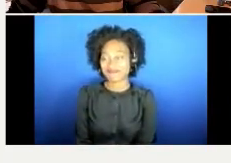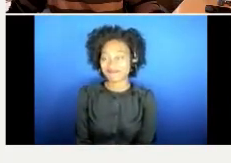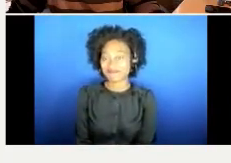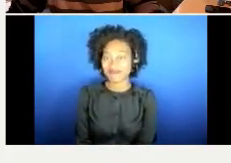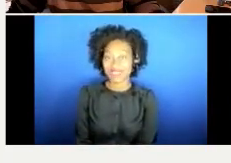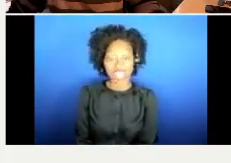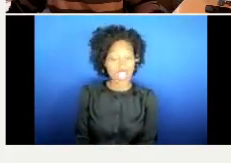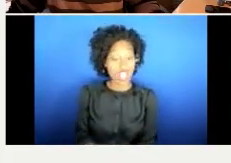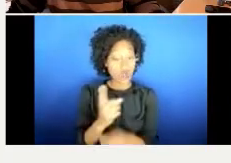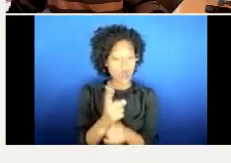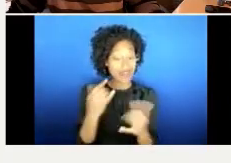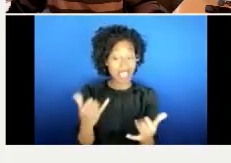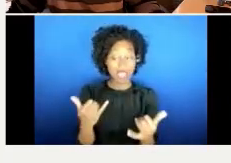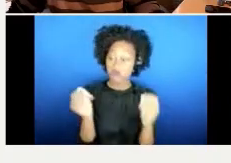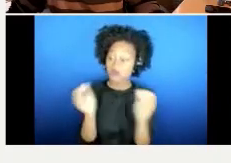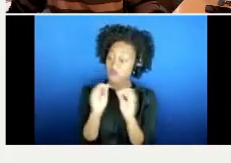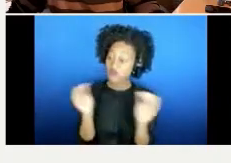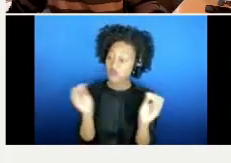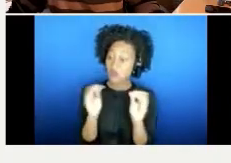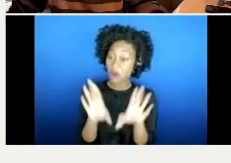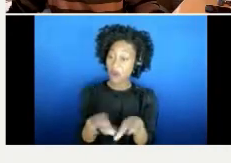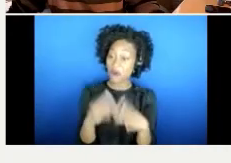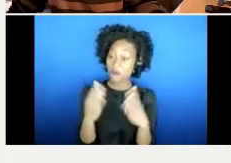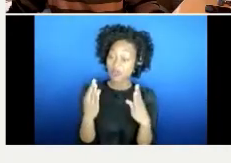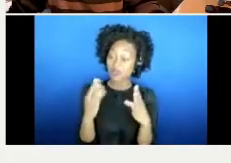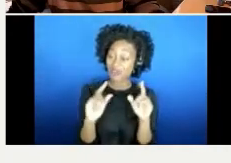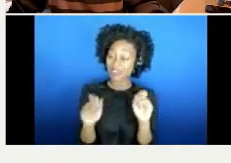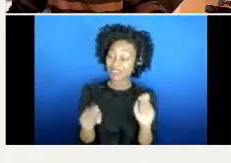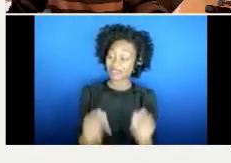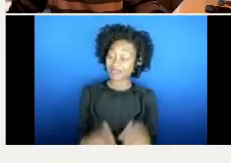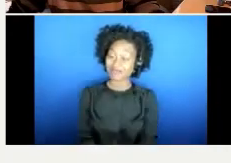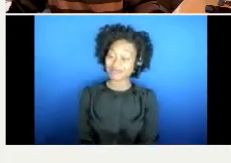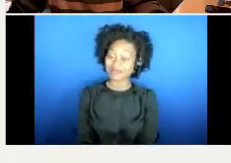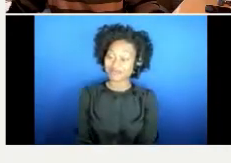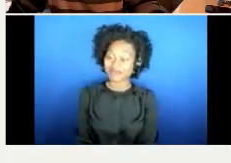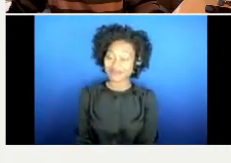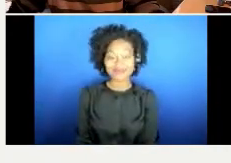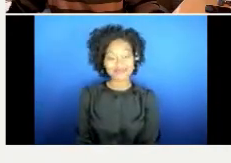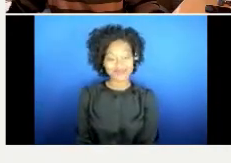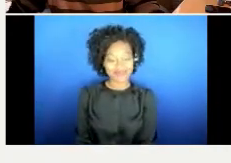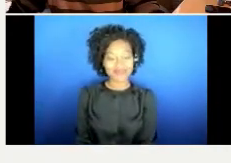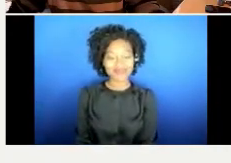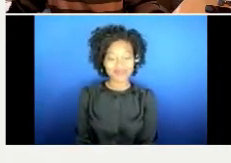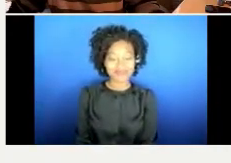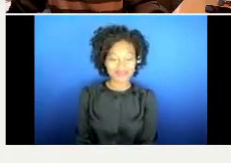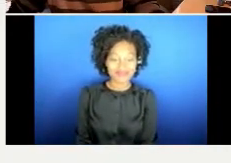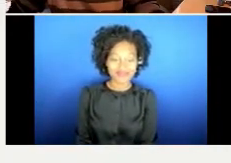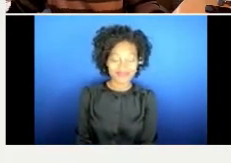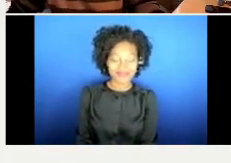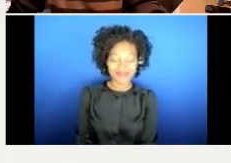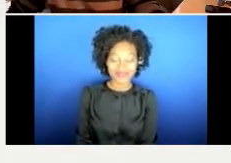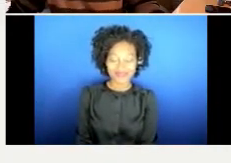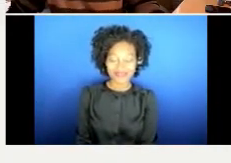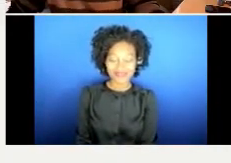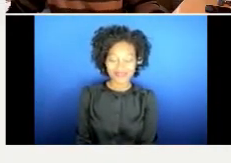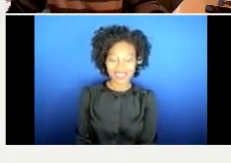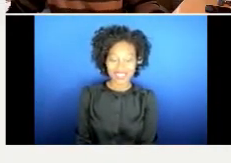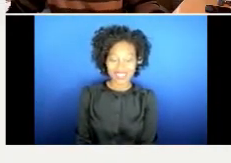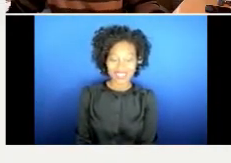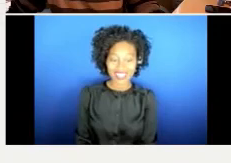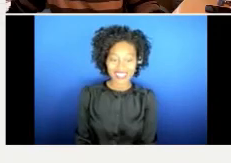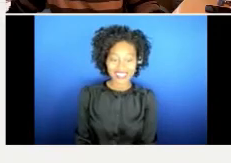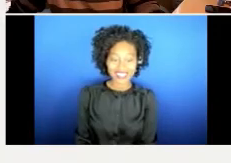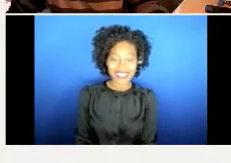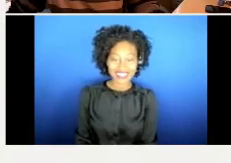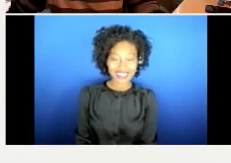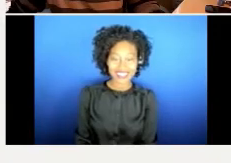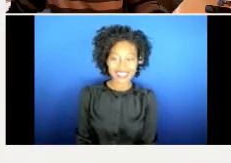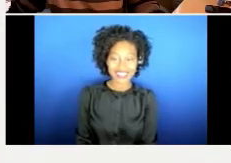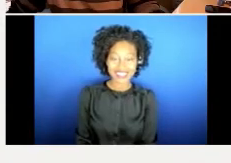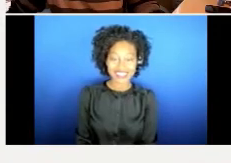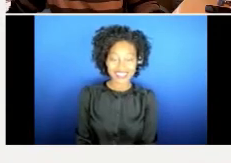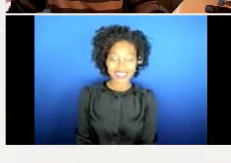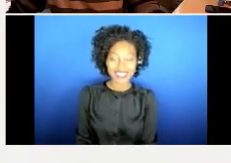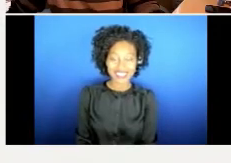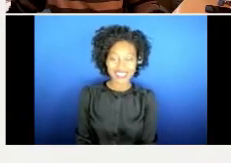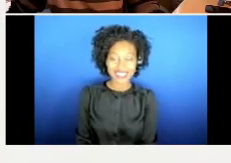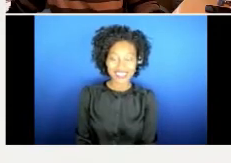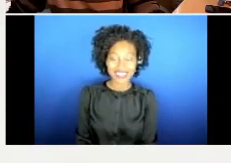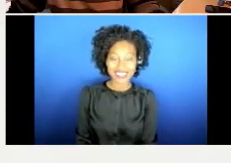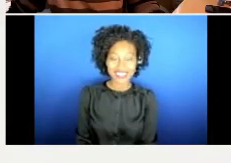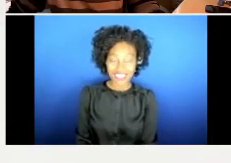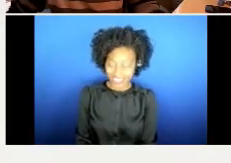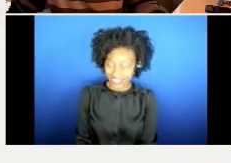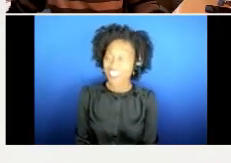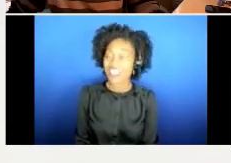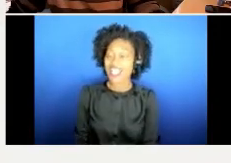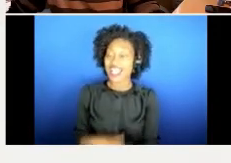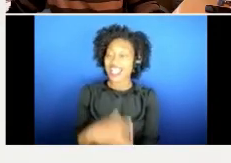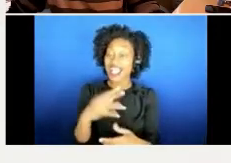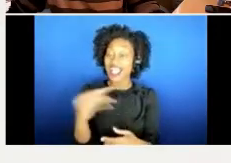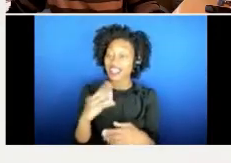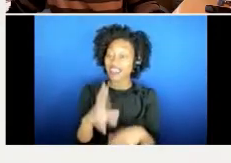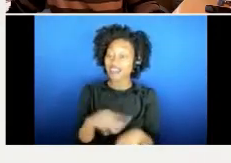are no open questions. 14:44:14 And of course, when you are done